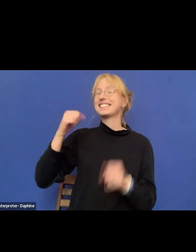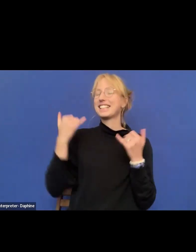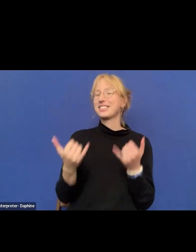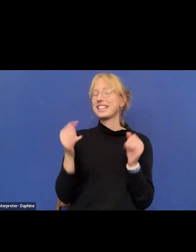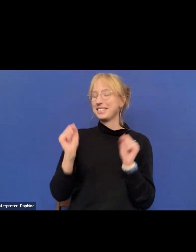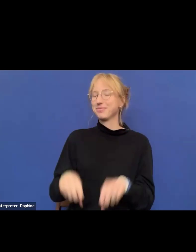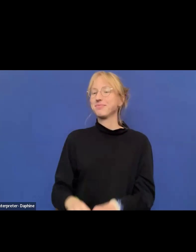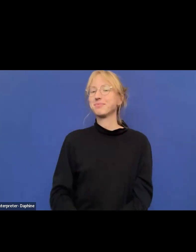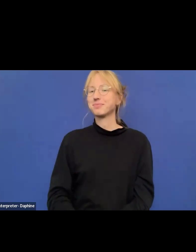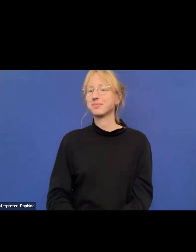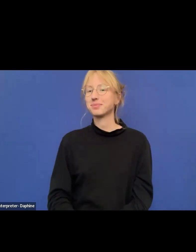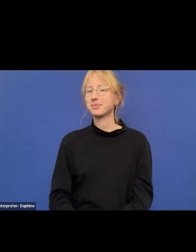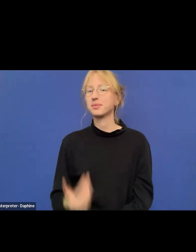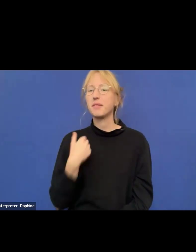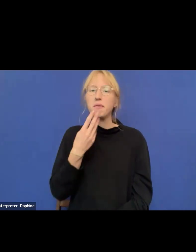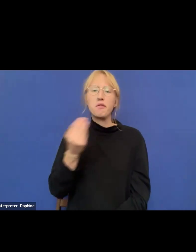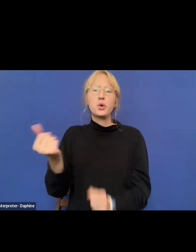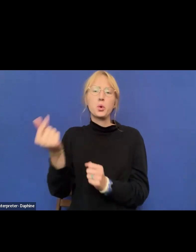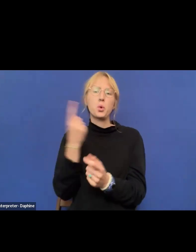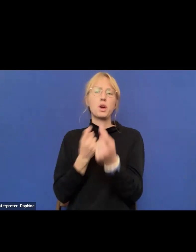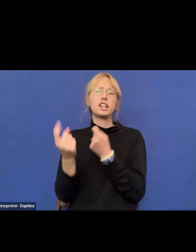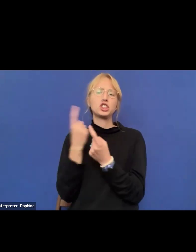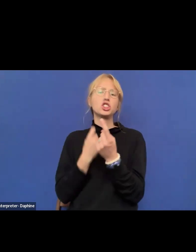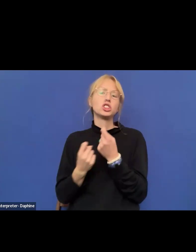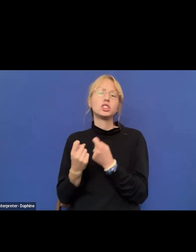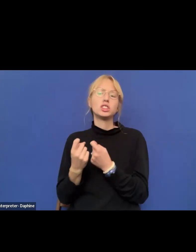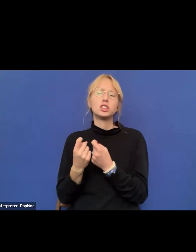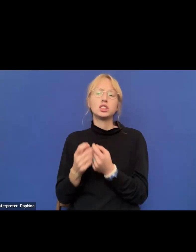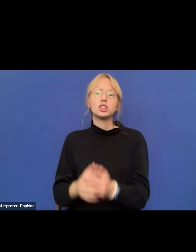So we had a few questions come in. We'll start with